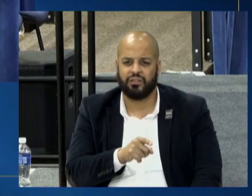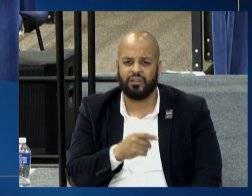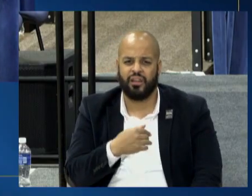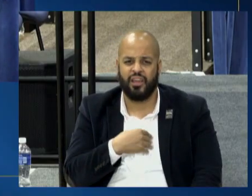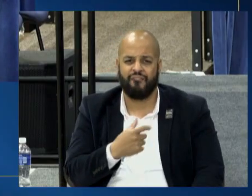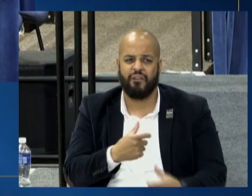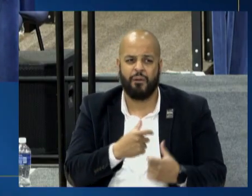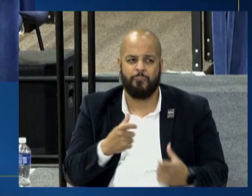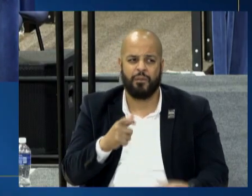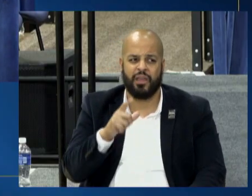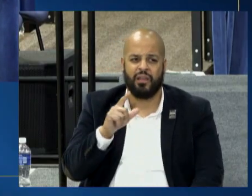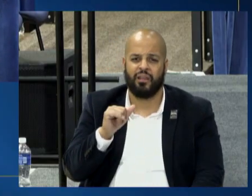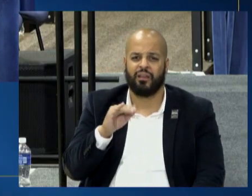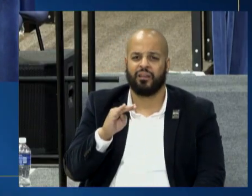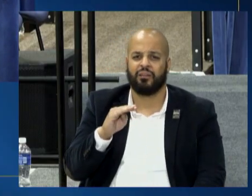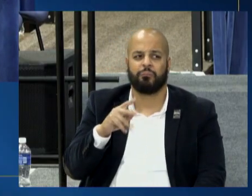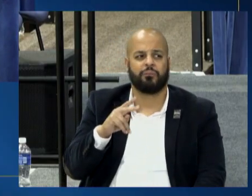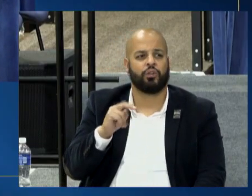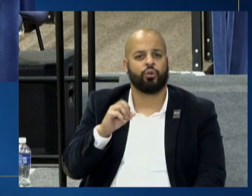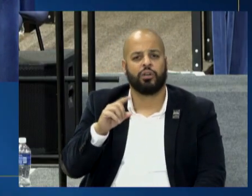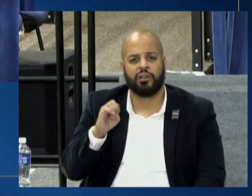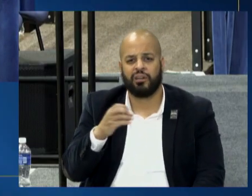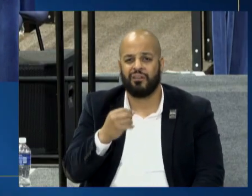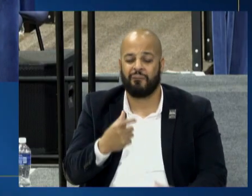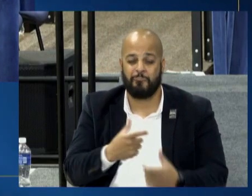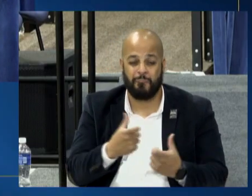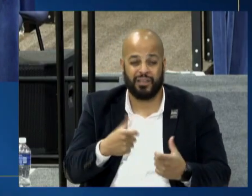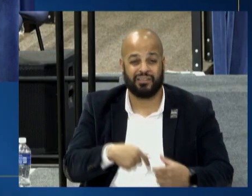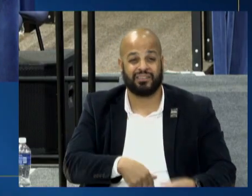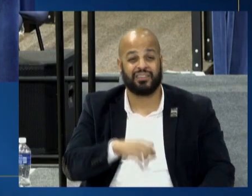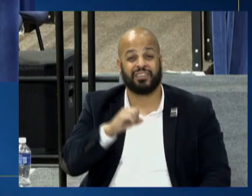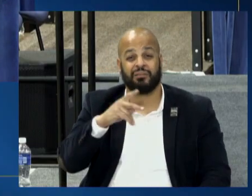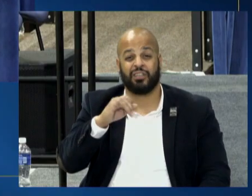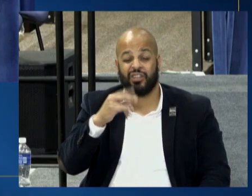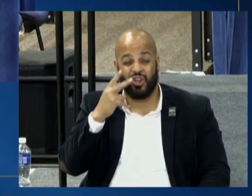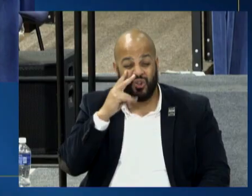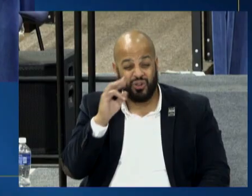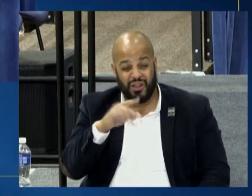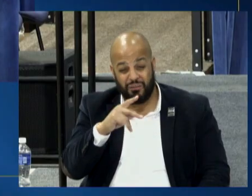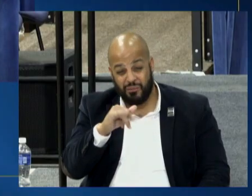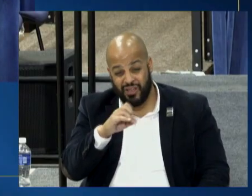had an enlarged spleen, looked kind of pale. And so, the most likely diagnosis would be a